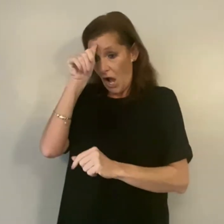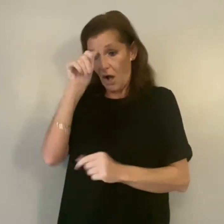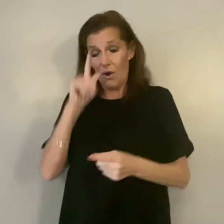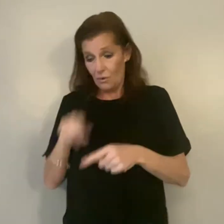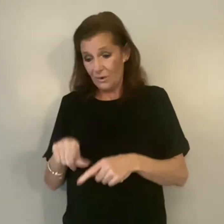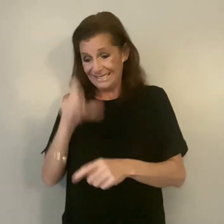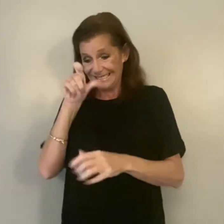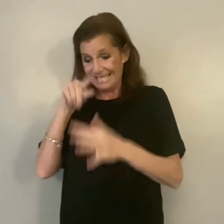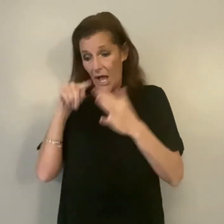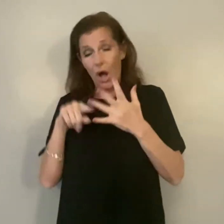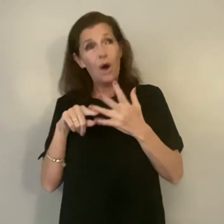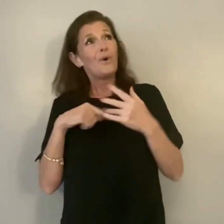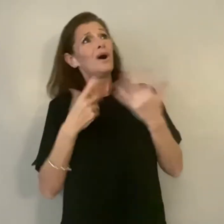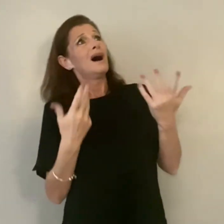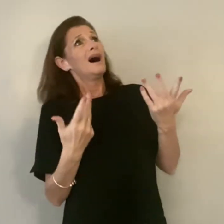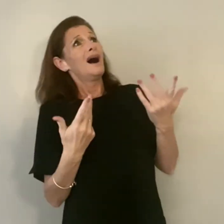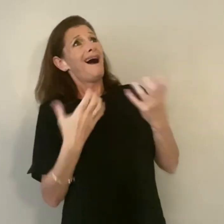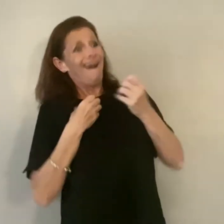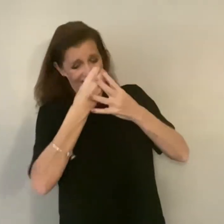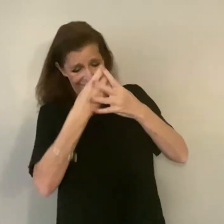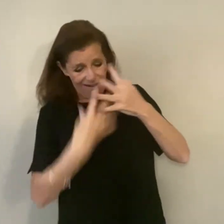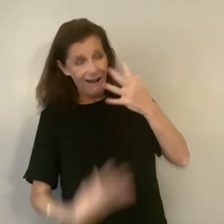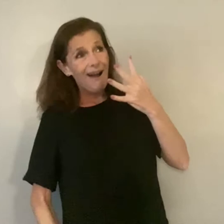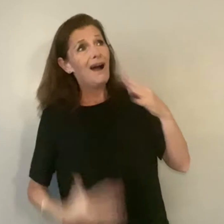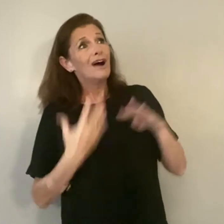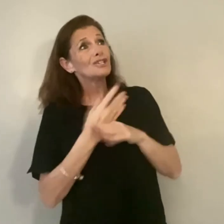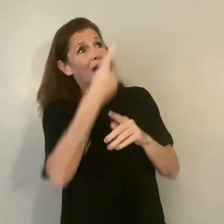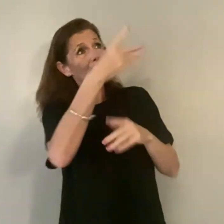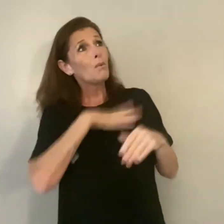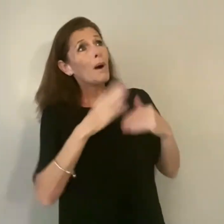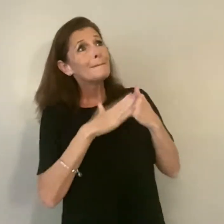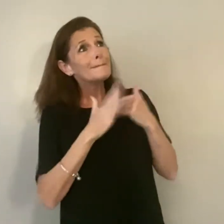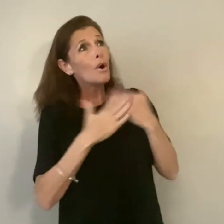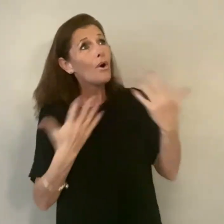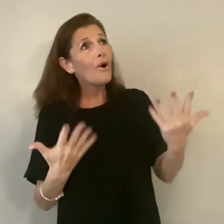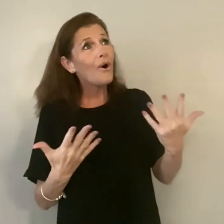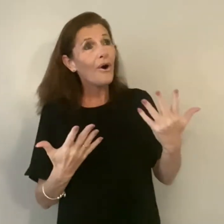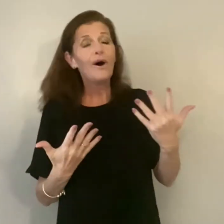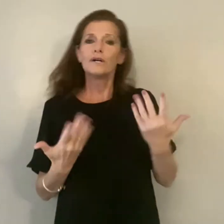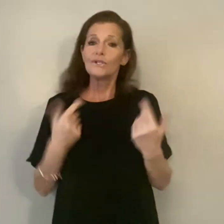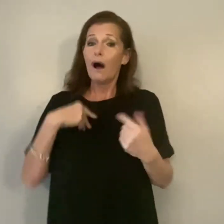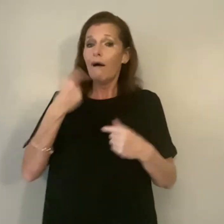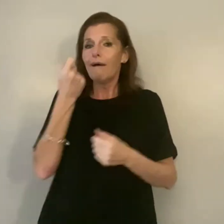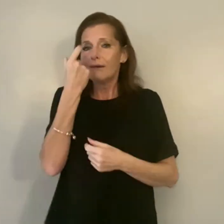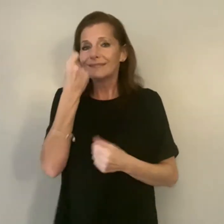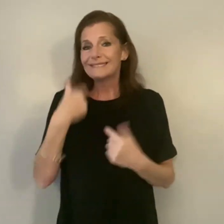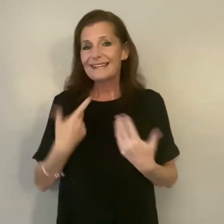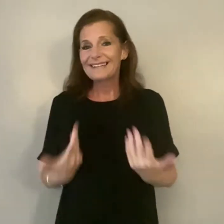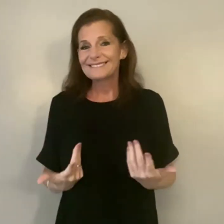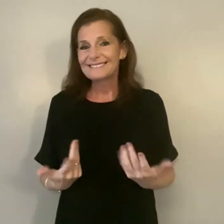The chief executive and their team are probably got a million jobs to do, Yeah. Not least that one.